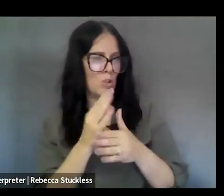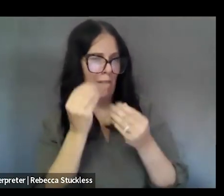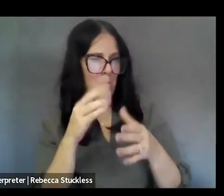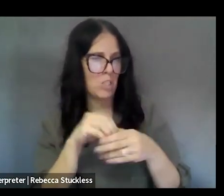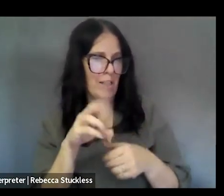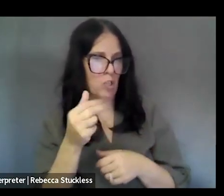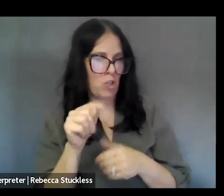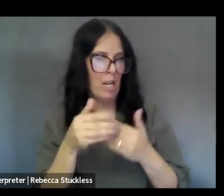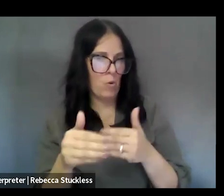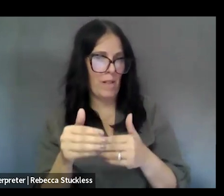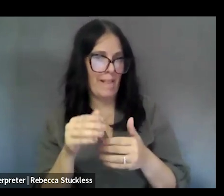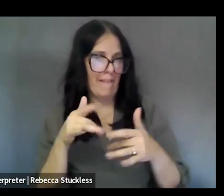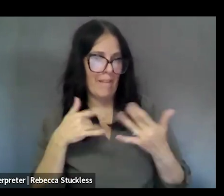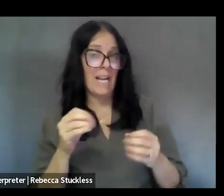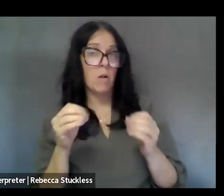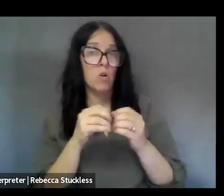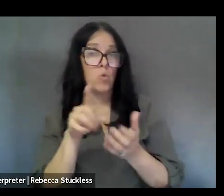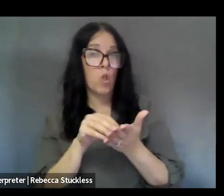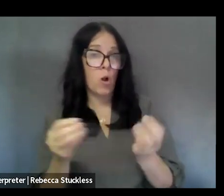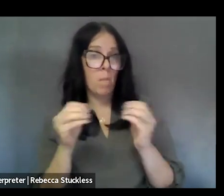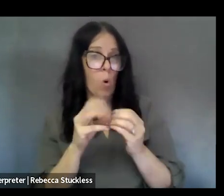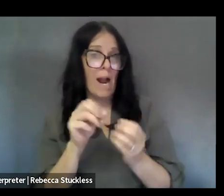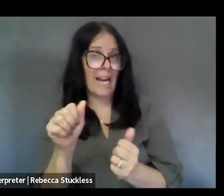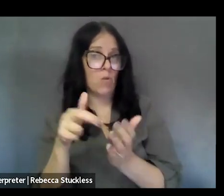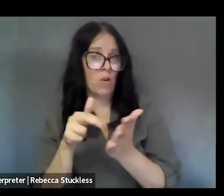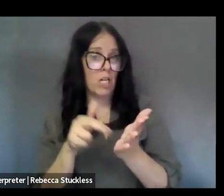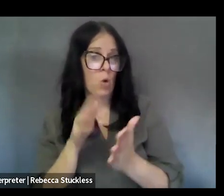learn more and register for the program at the links that we will post in the chat throughout